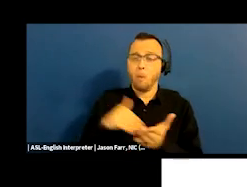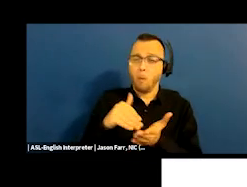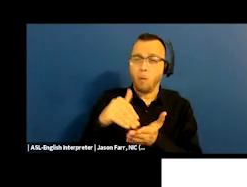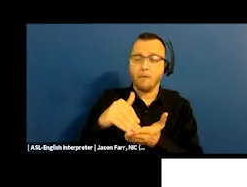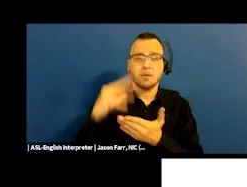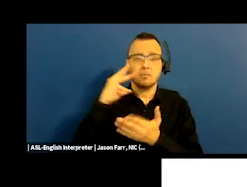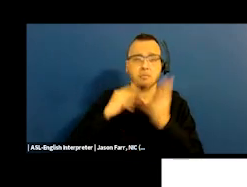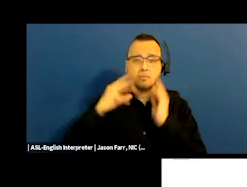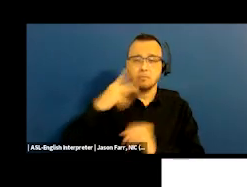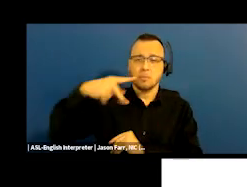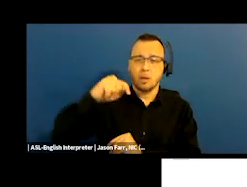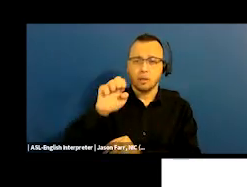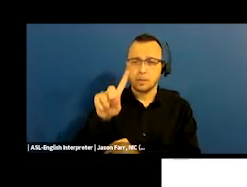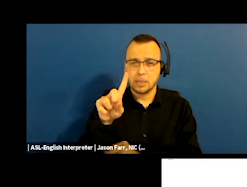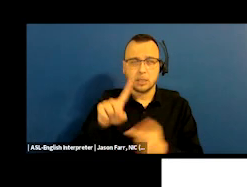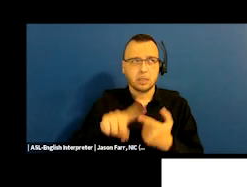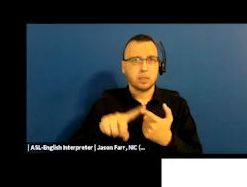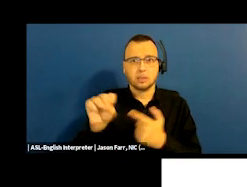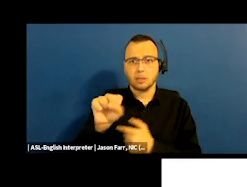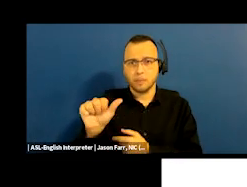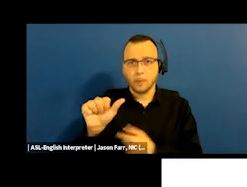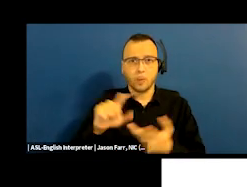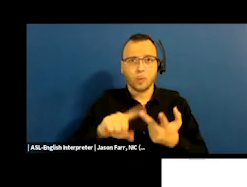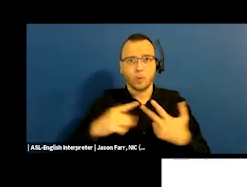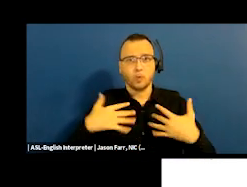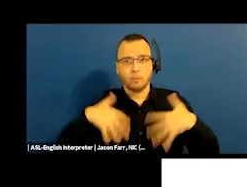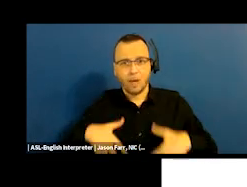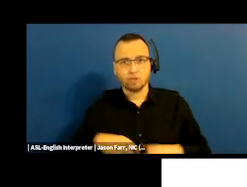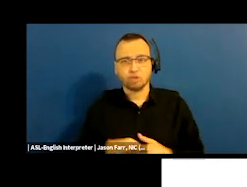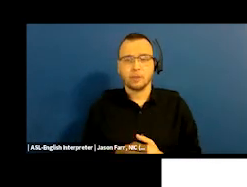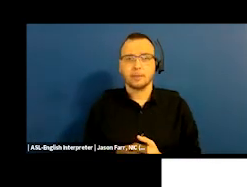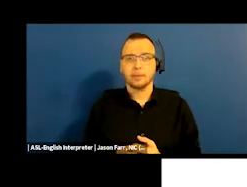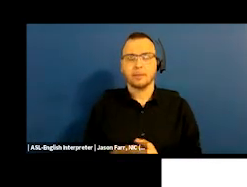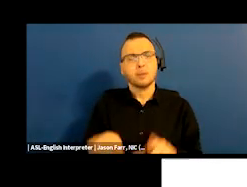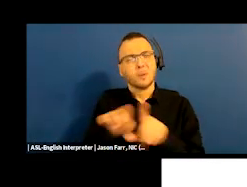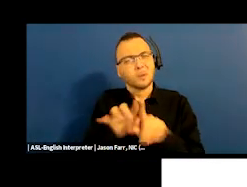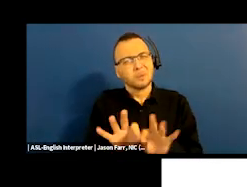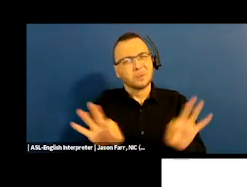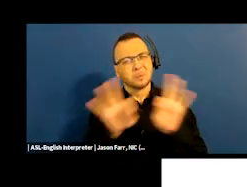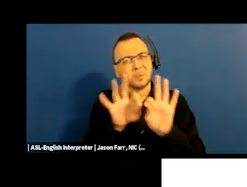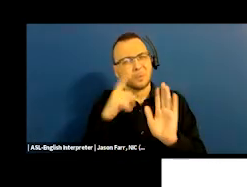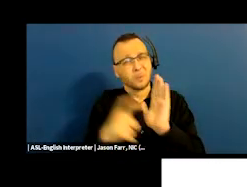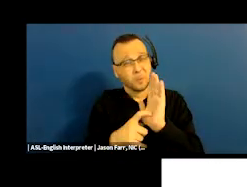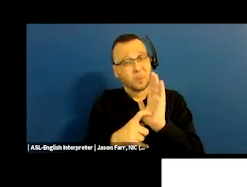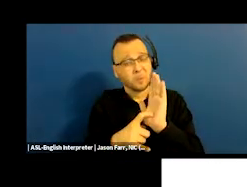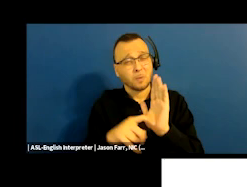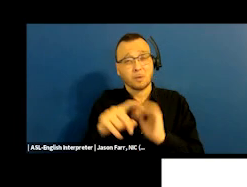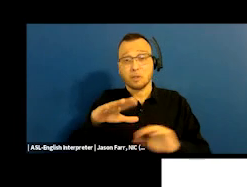A lot of these families that are on the street unsheltered are headed by single moms.